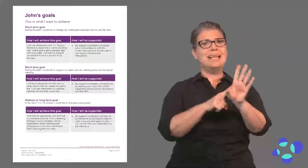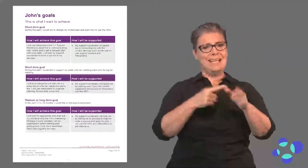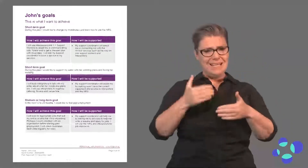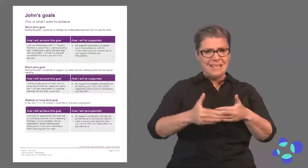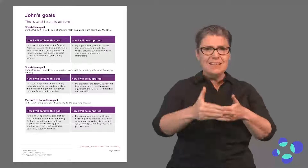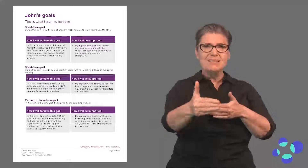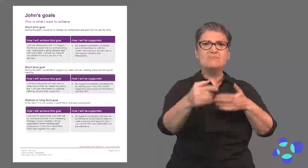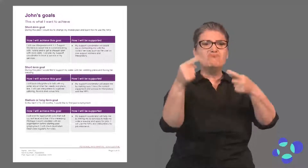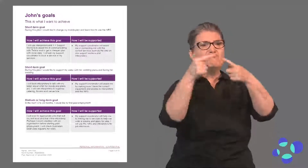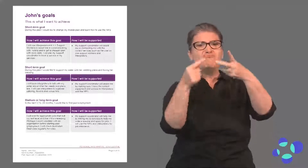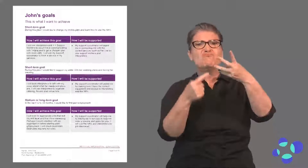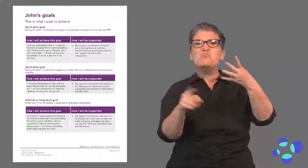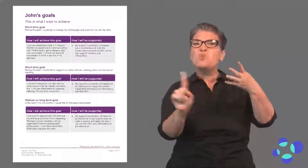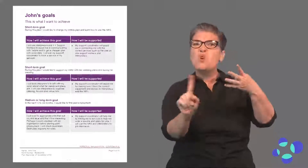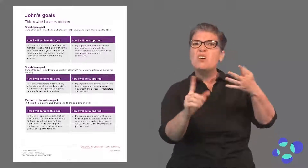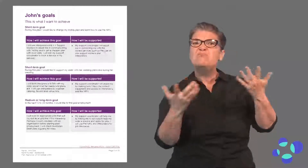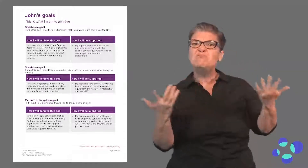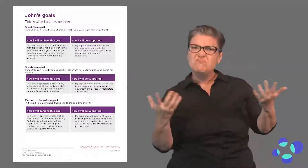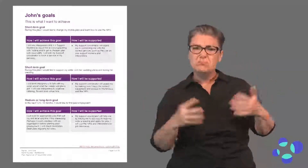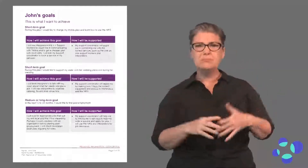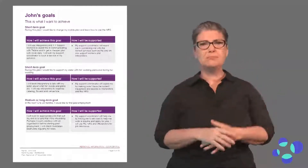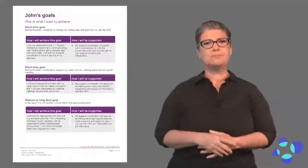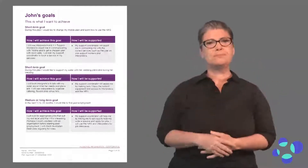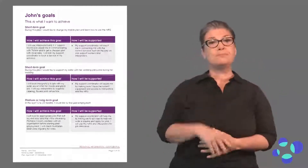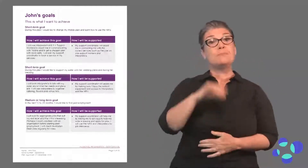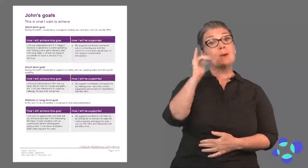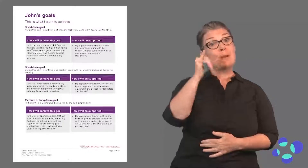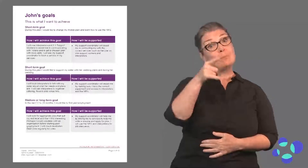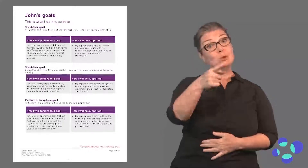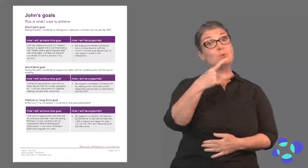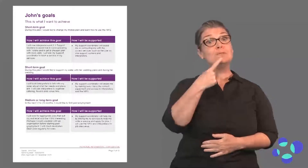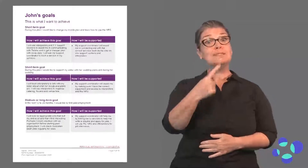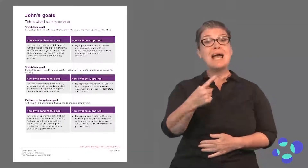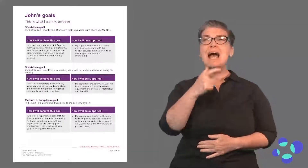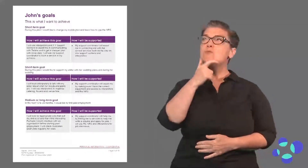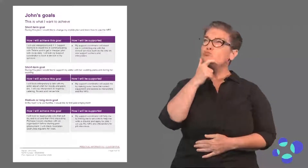within the life of the plan over the next year.